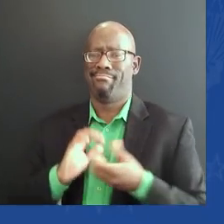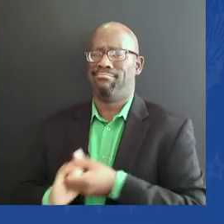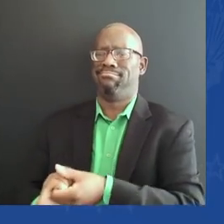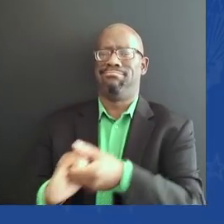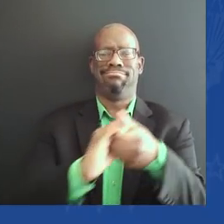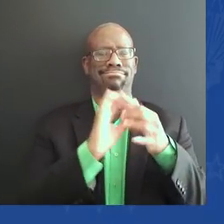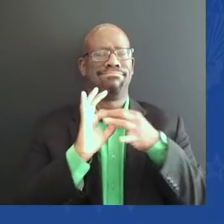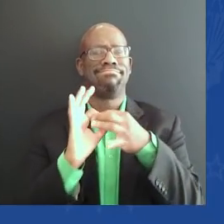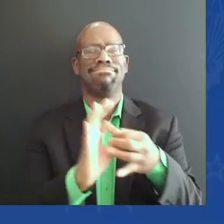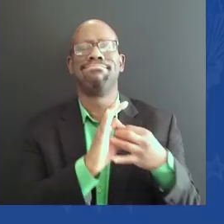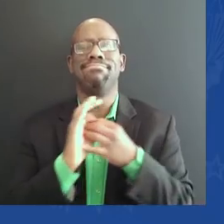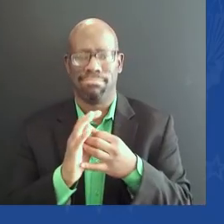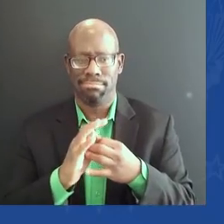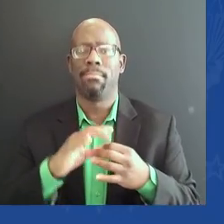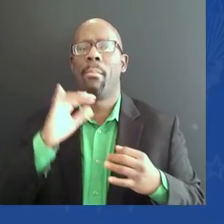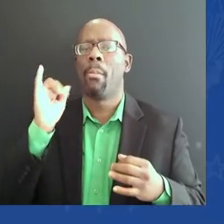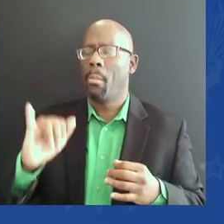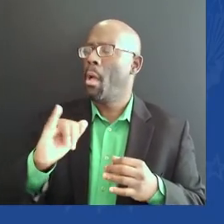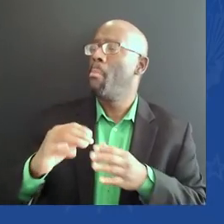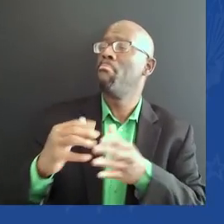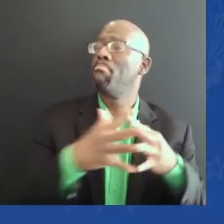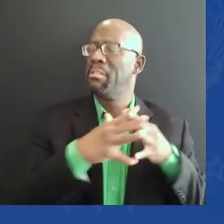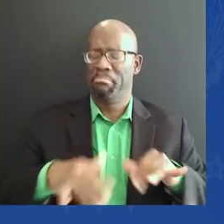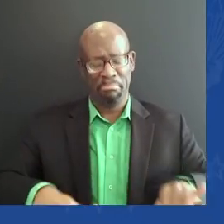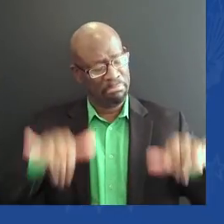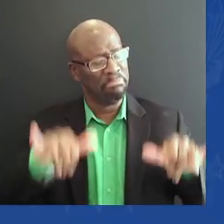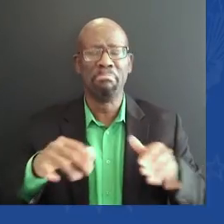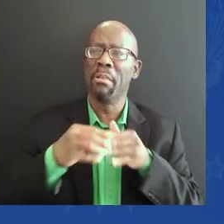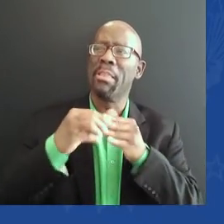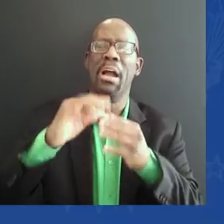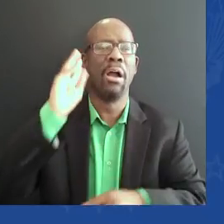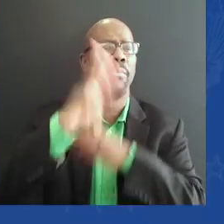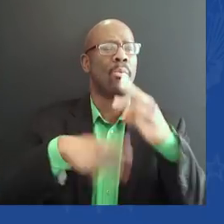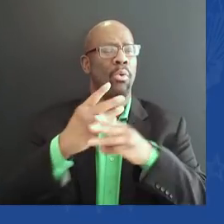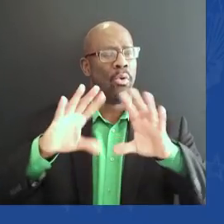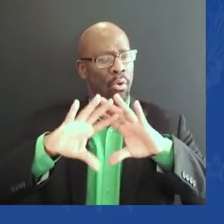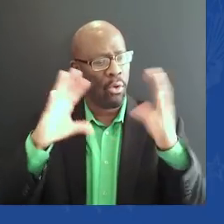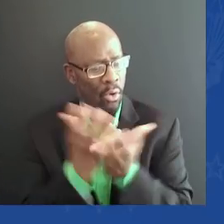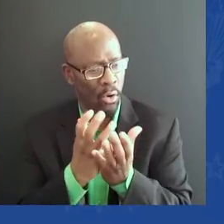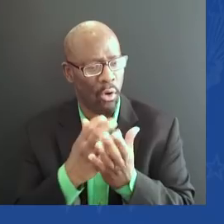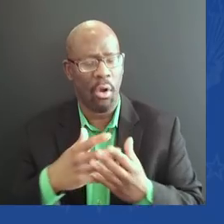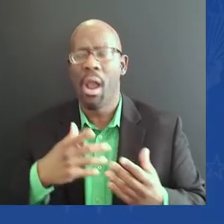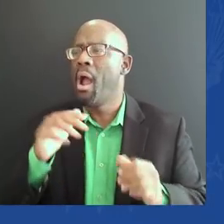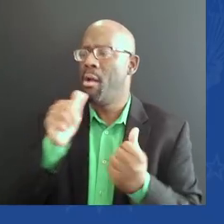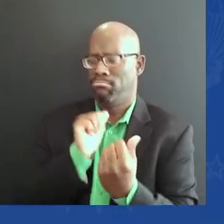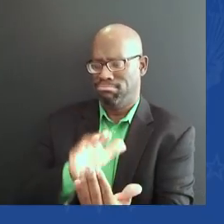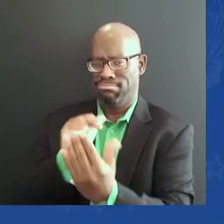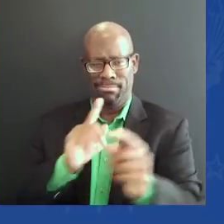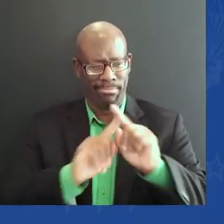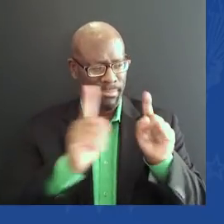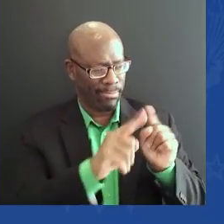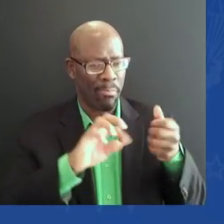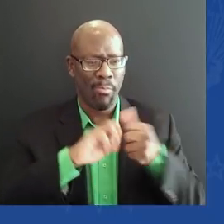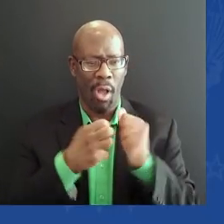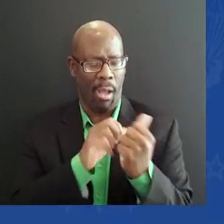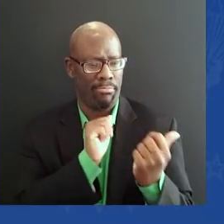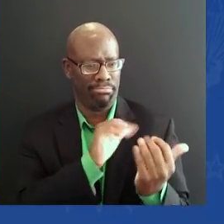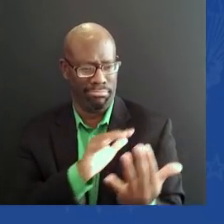and solve some of these big problems. I found my one-on-one engagements with so many of the leaders, and the importance of strong,